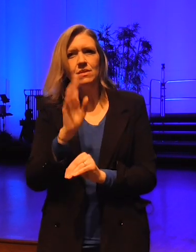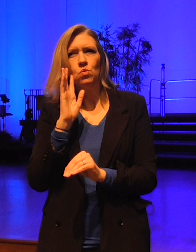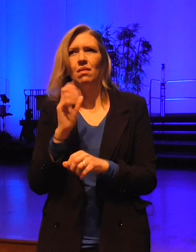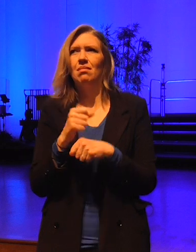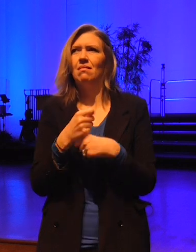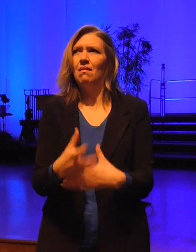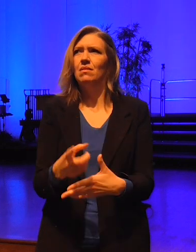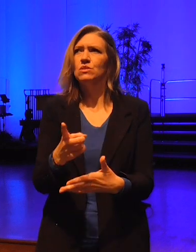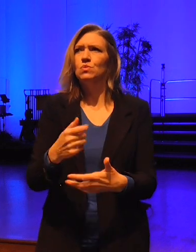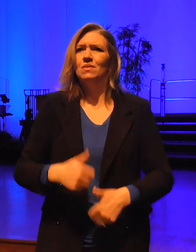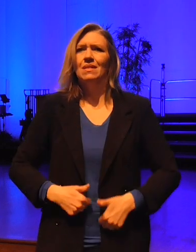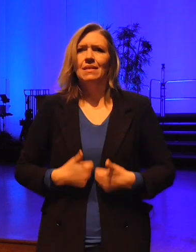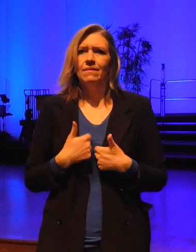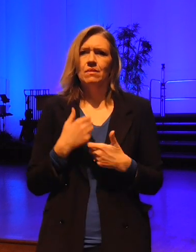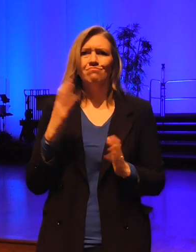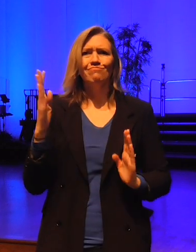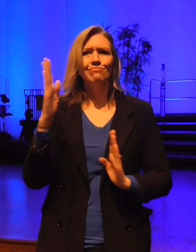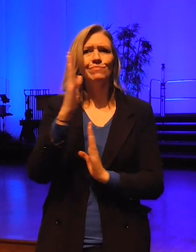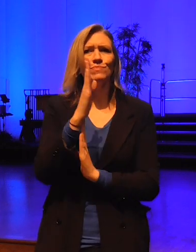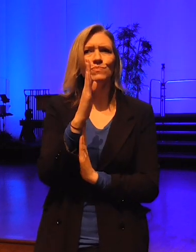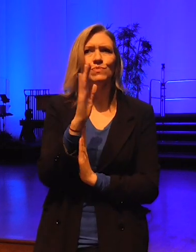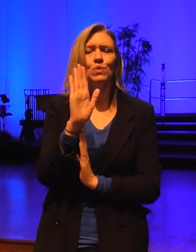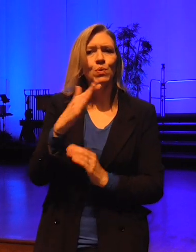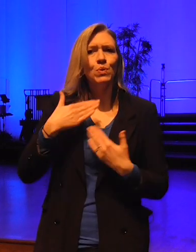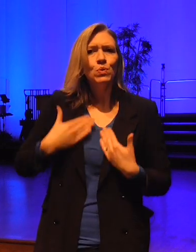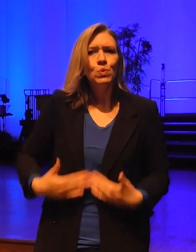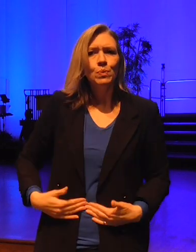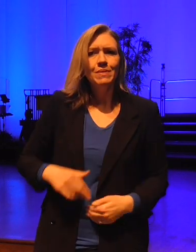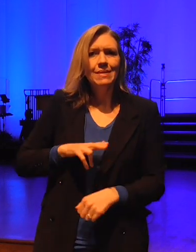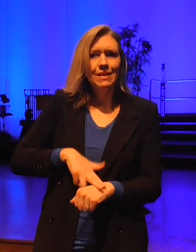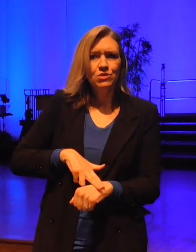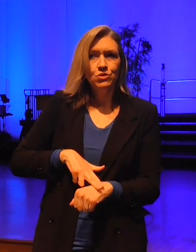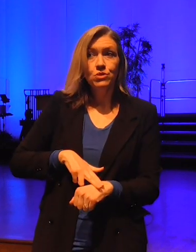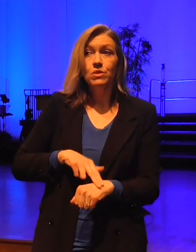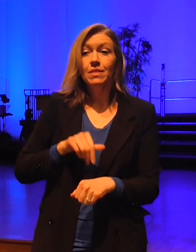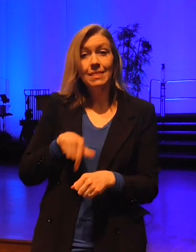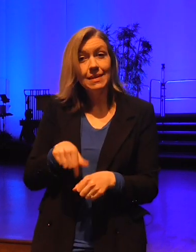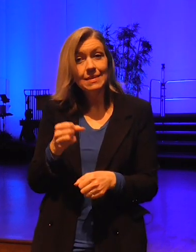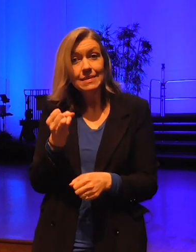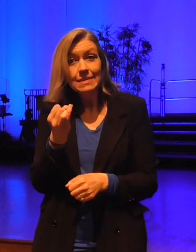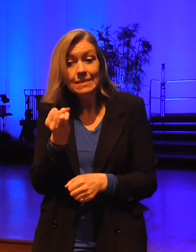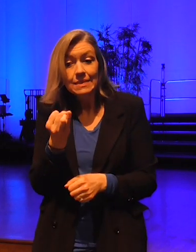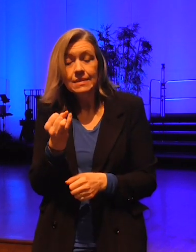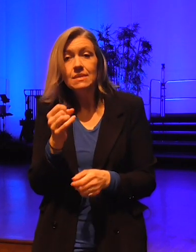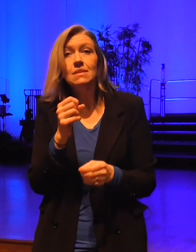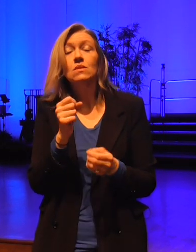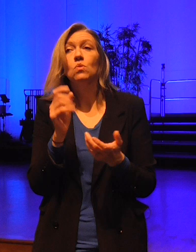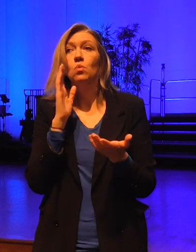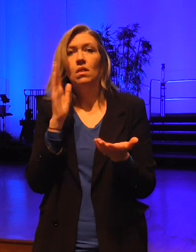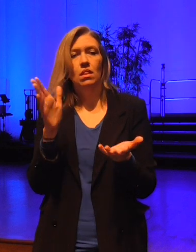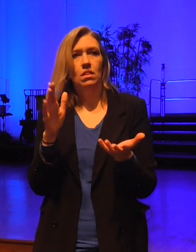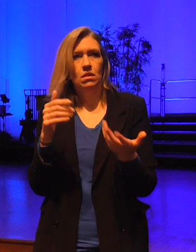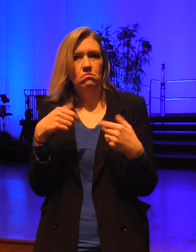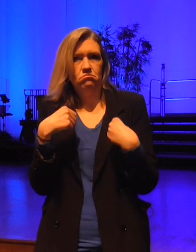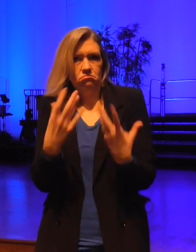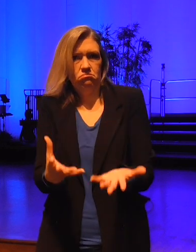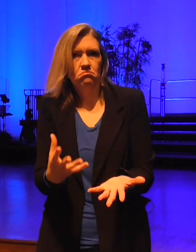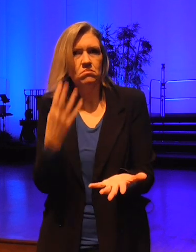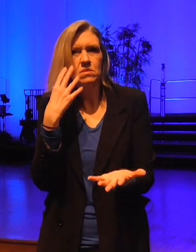human nature and these seeds if you plant them will have you live up to your angelic